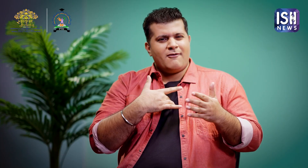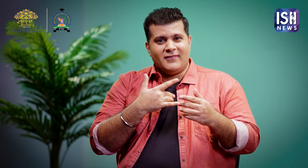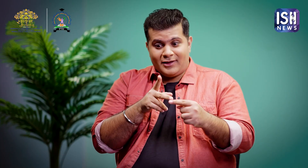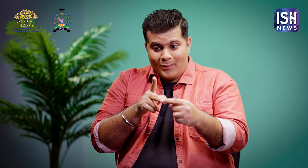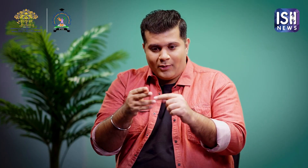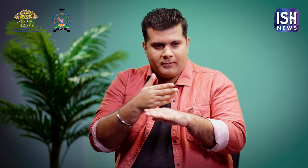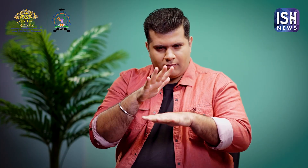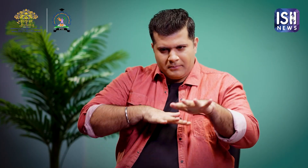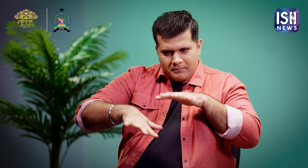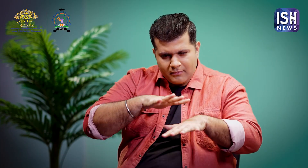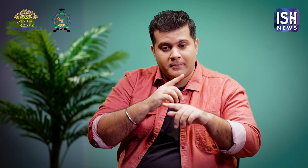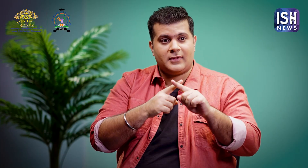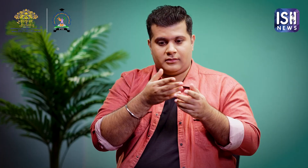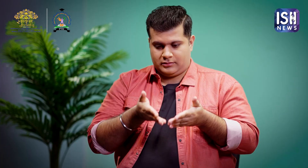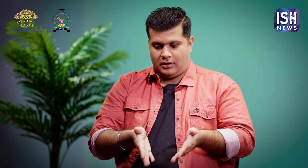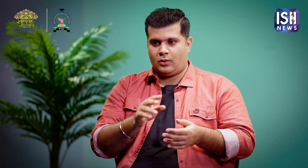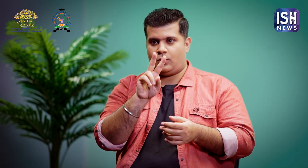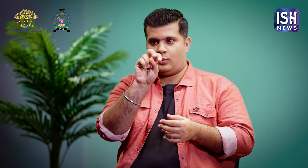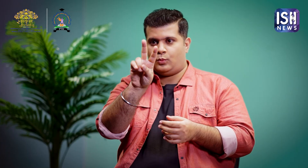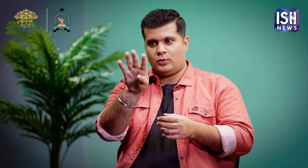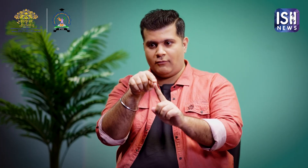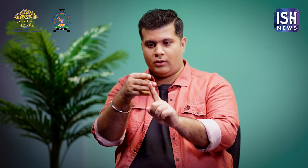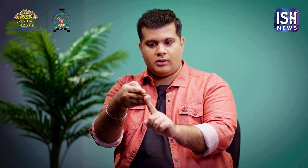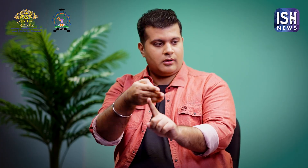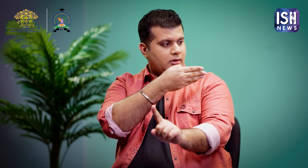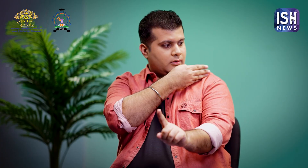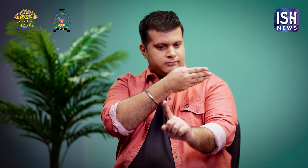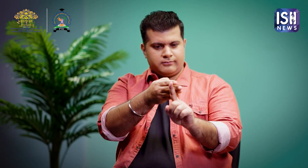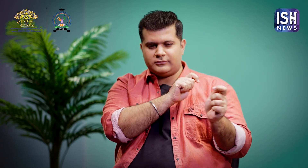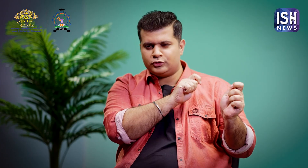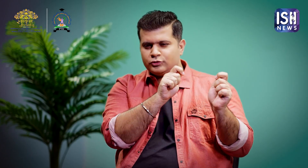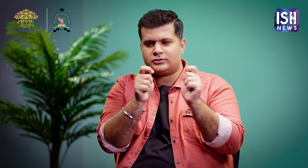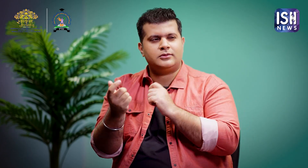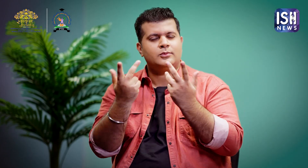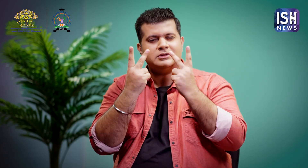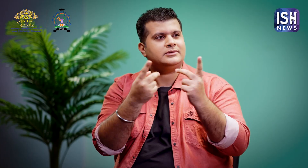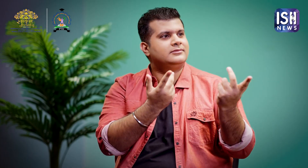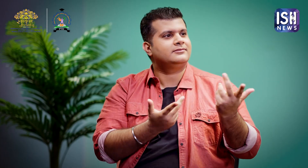How do you recall the experience of planning the curriculum for these courses, and since then, what changes have you observed over the years?